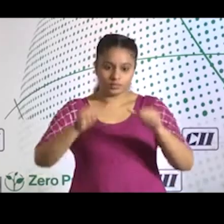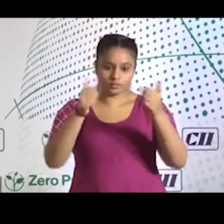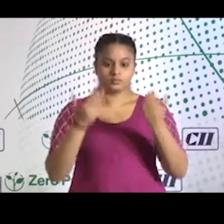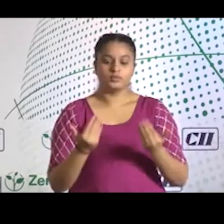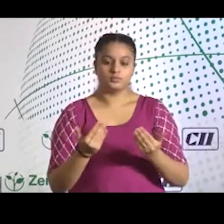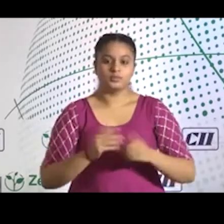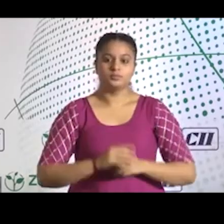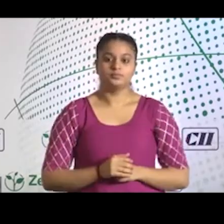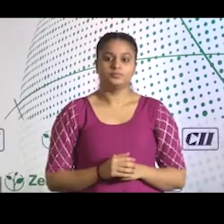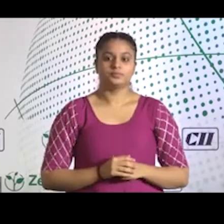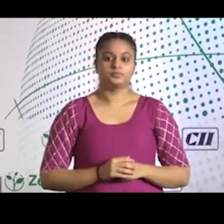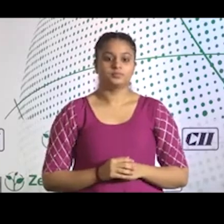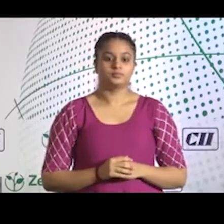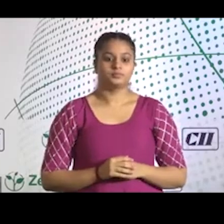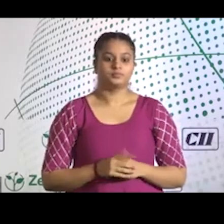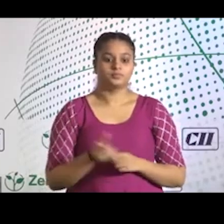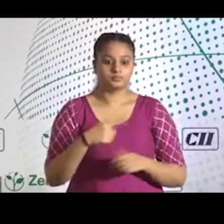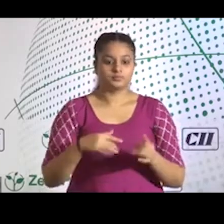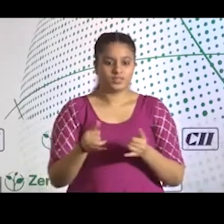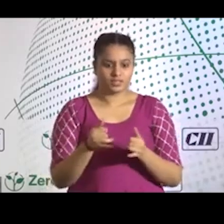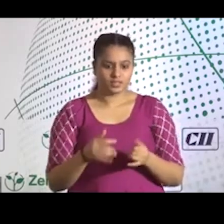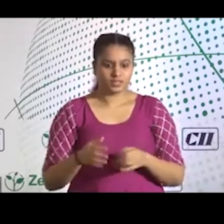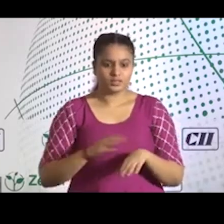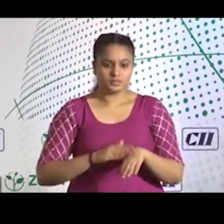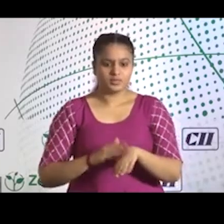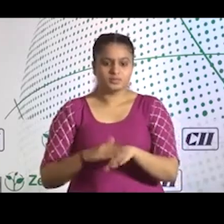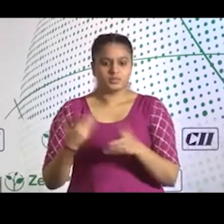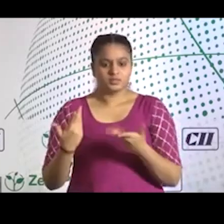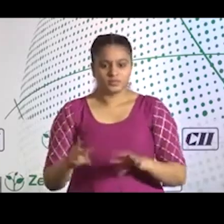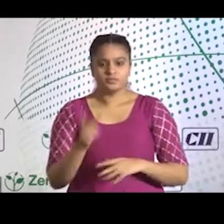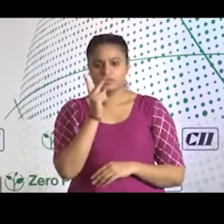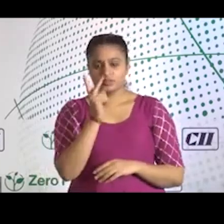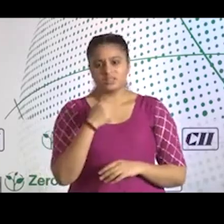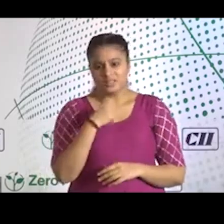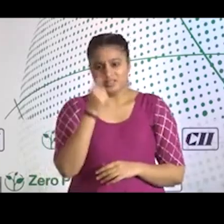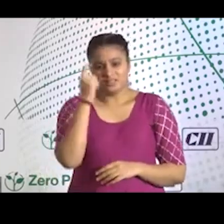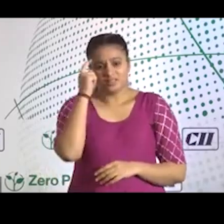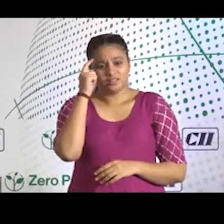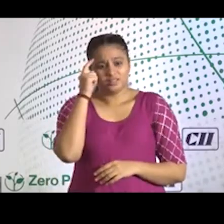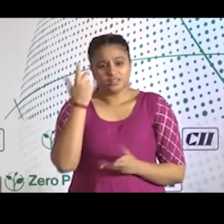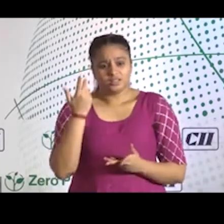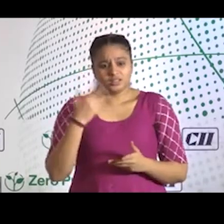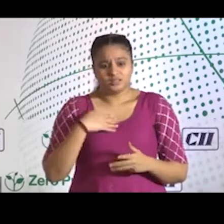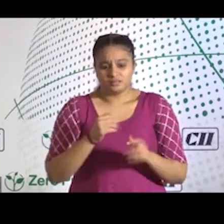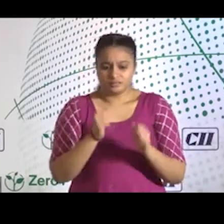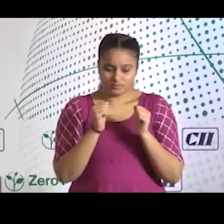We've seen it play out in many sectors today, and I think just sitting here in this room,